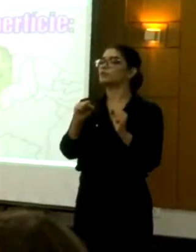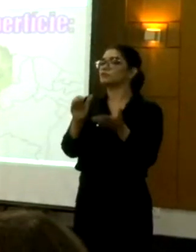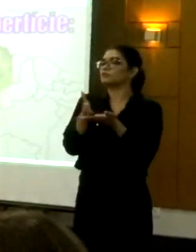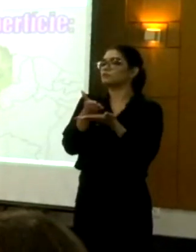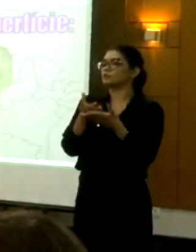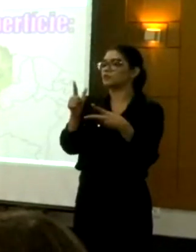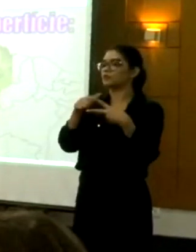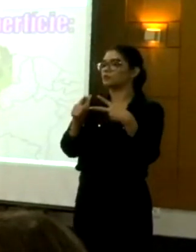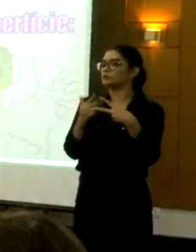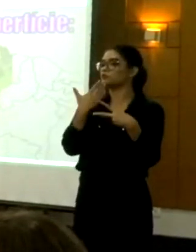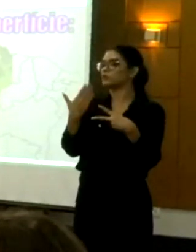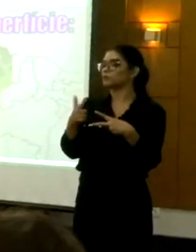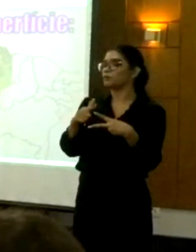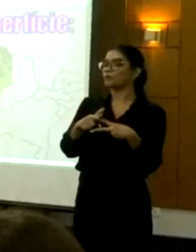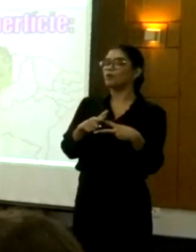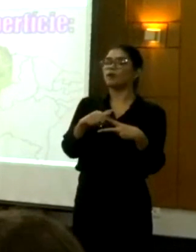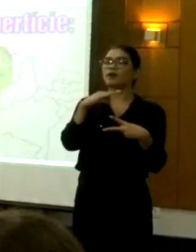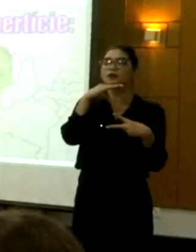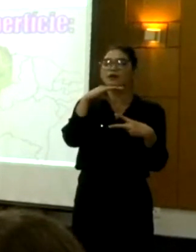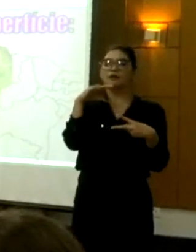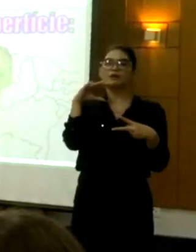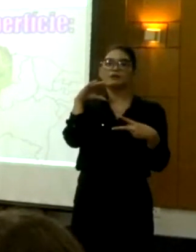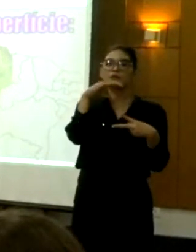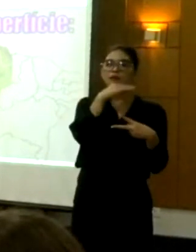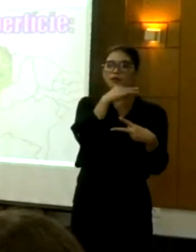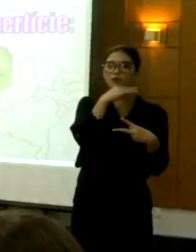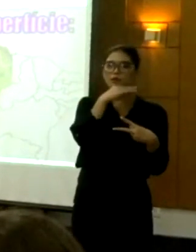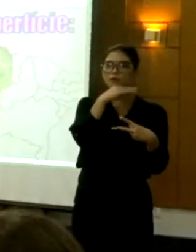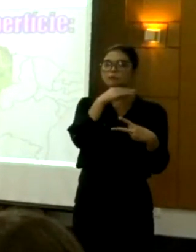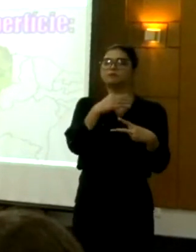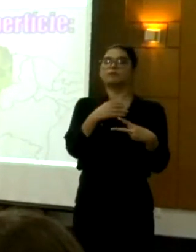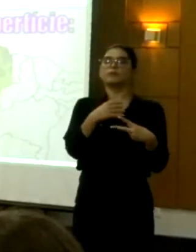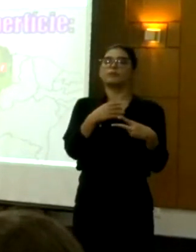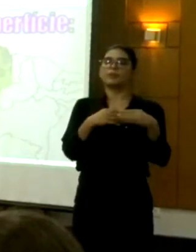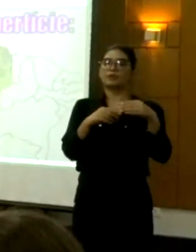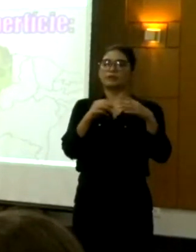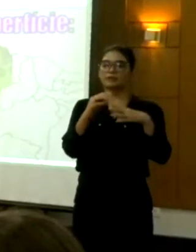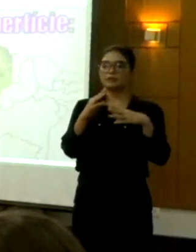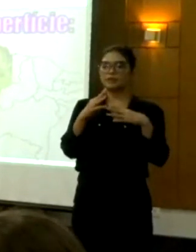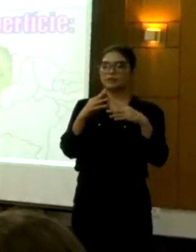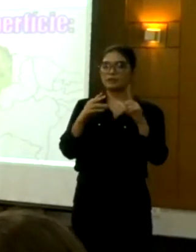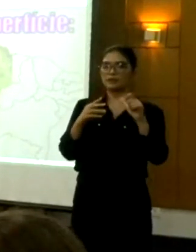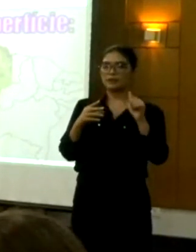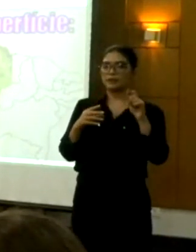sensible heat flow or latent heat flow plus storage in the ground